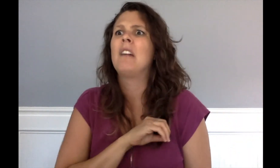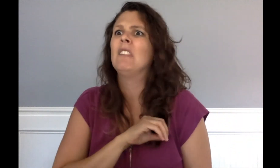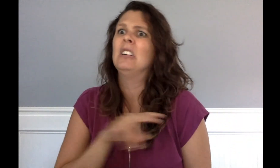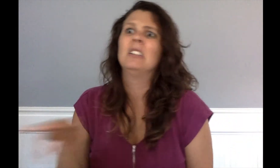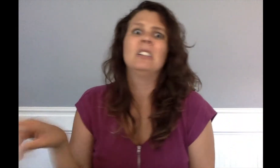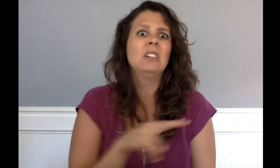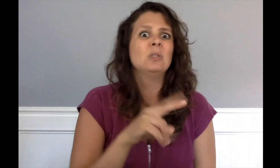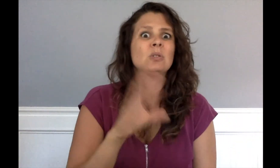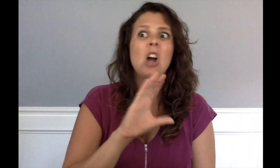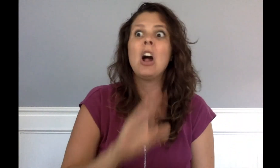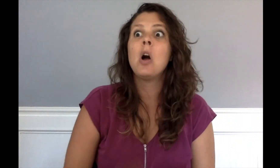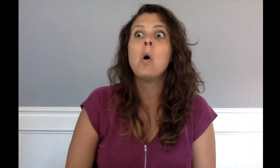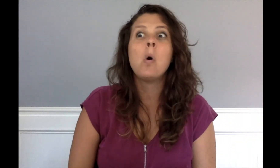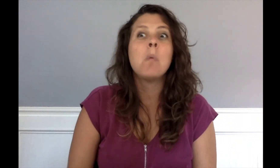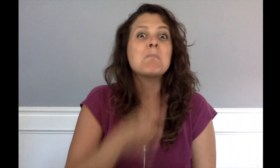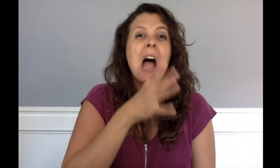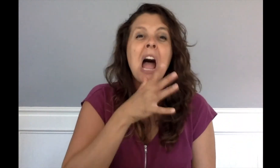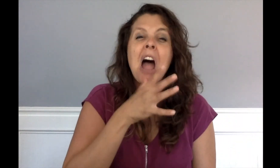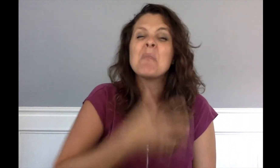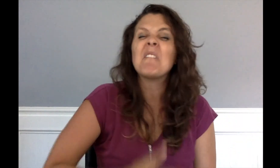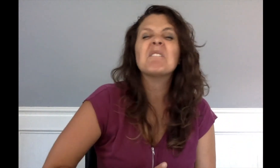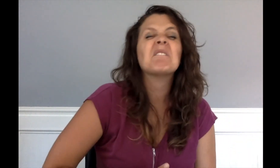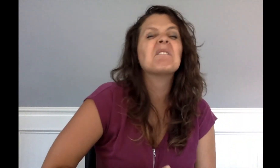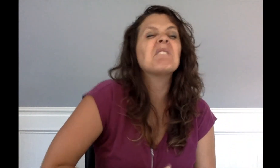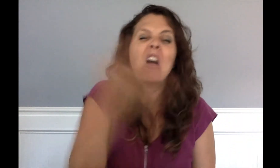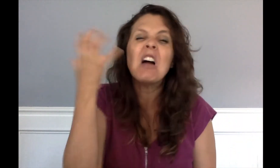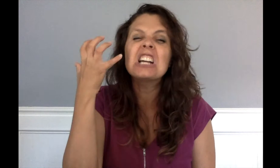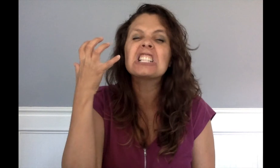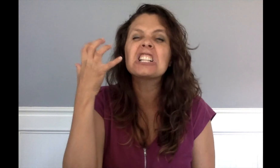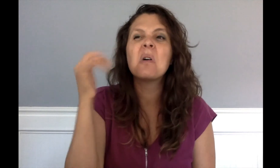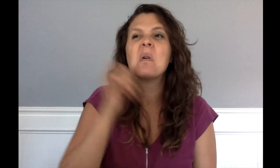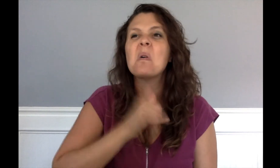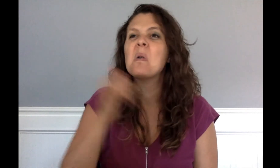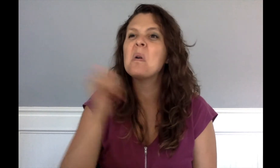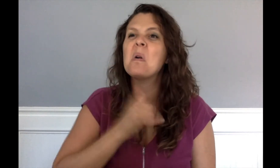Oliver turned to Charlie. "Mom is furious!"